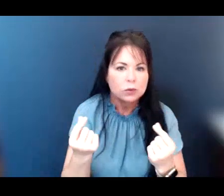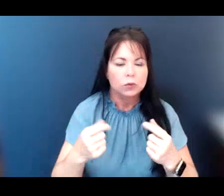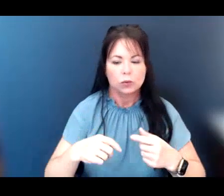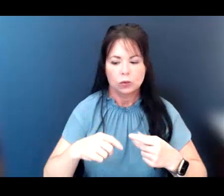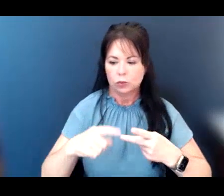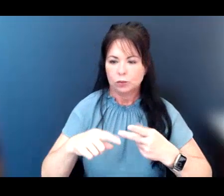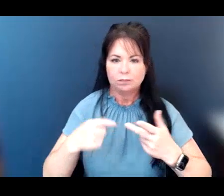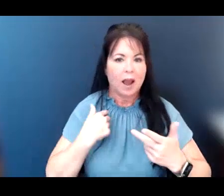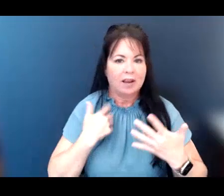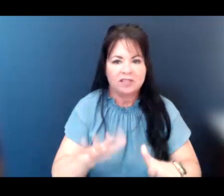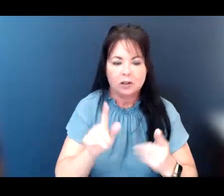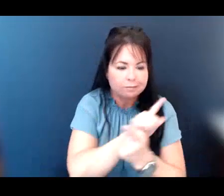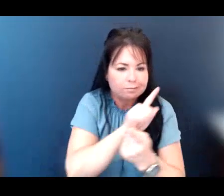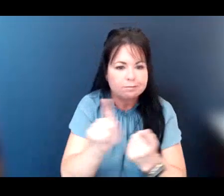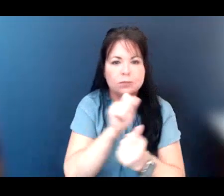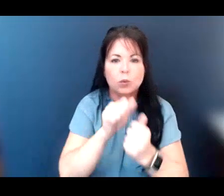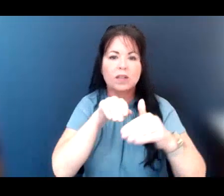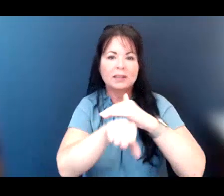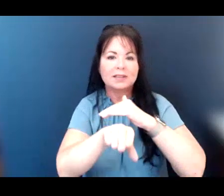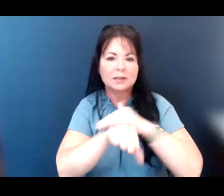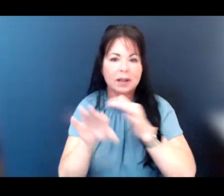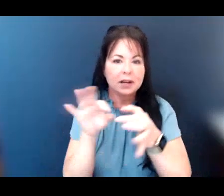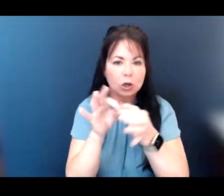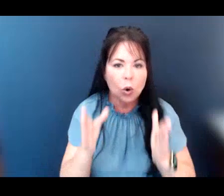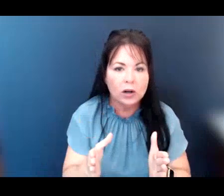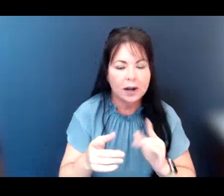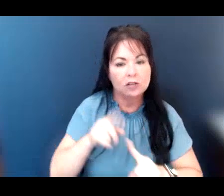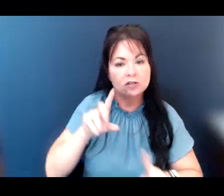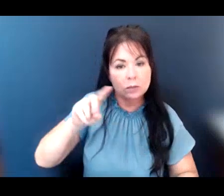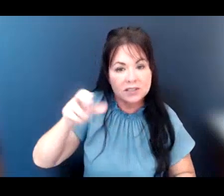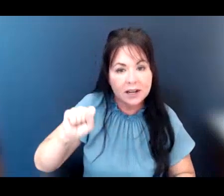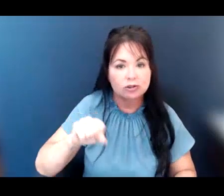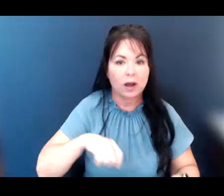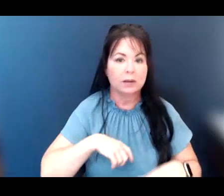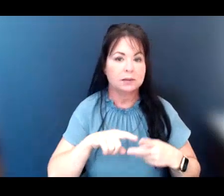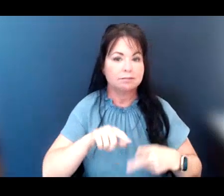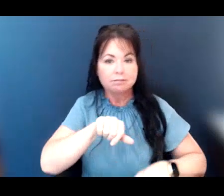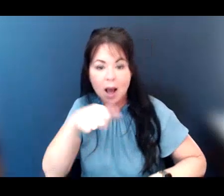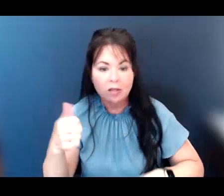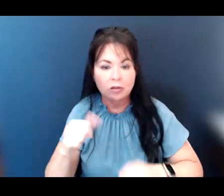at DHS and other state agencies. And then throughout this, we realized rather than